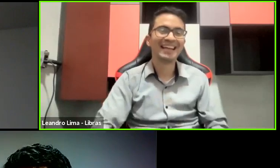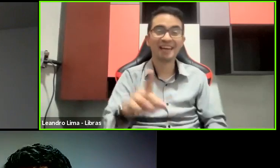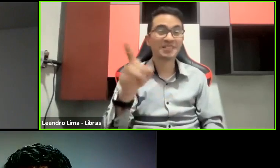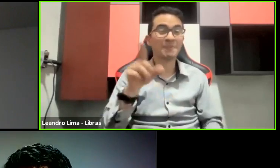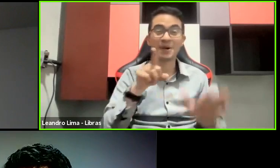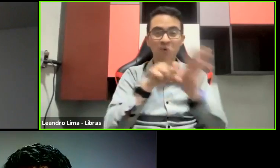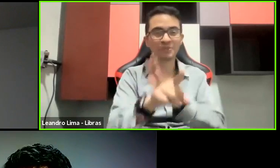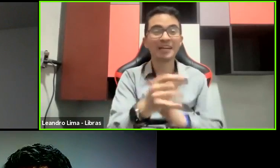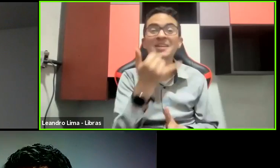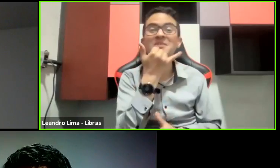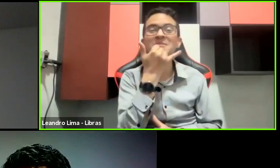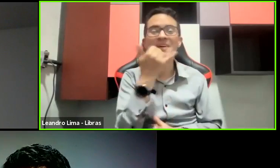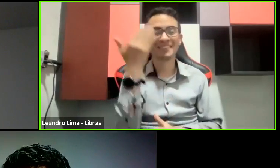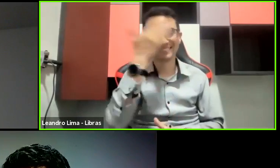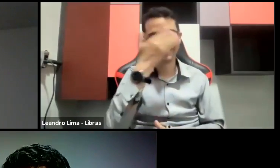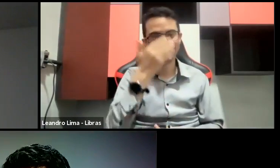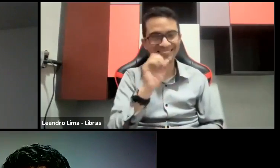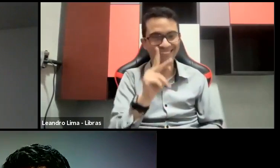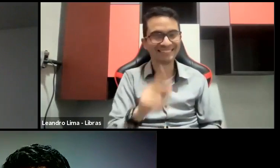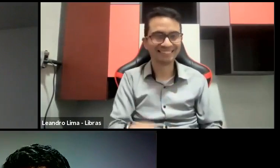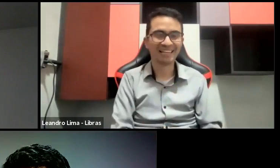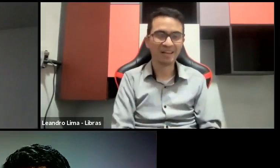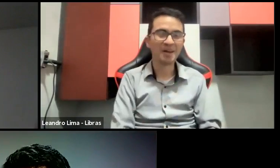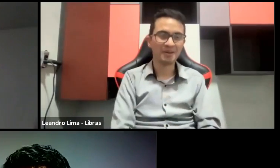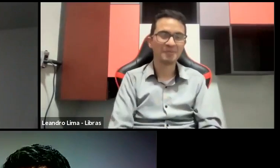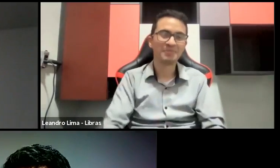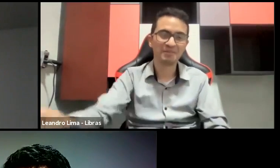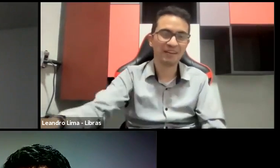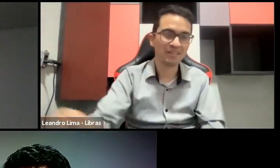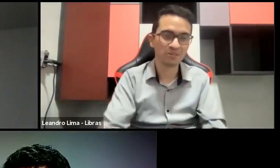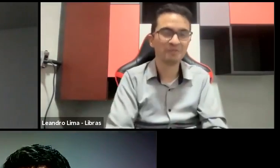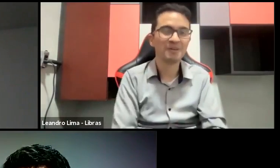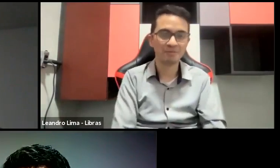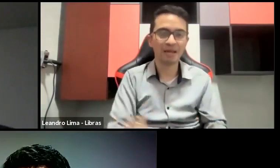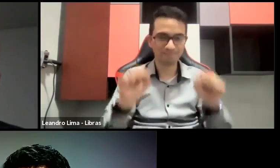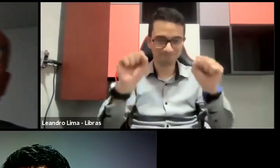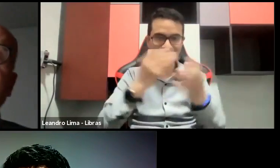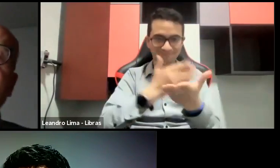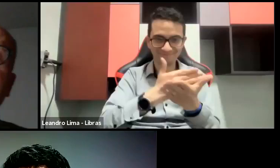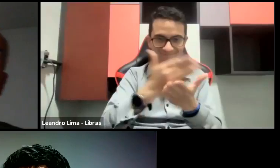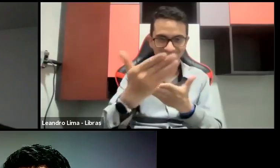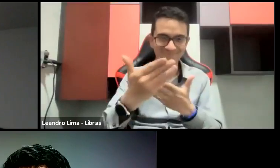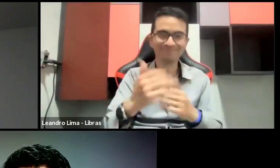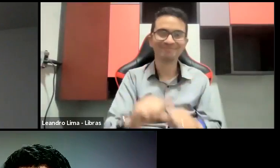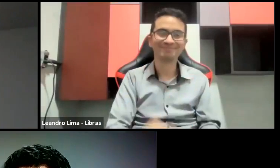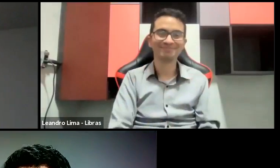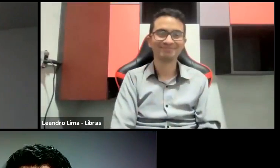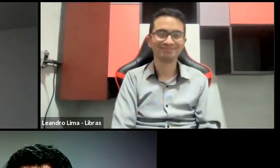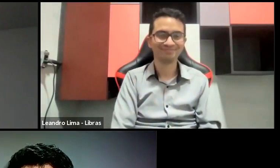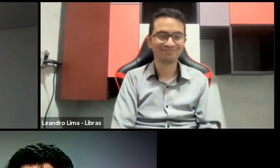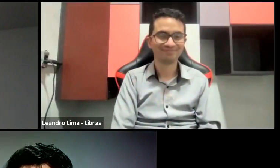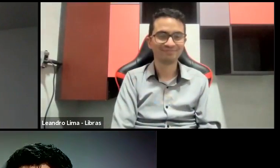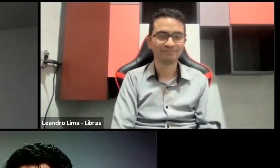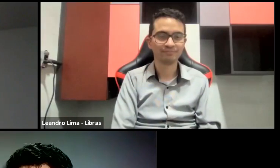available via file purposes available via file. anarchy He kept falling. is available ladies. from LA